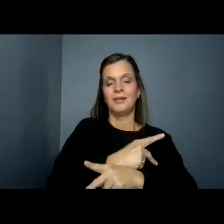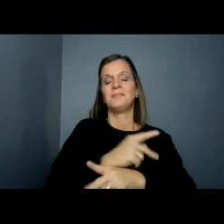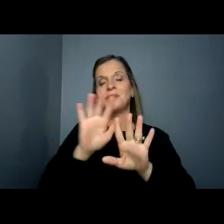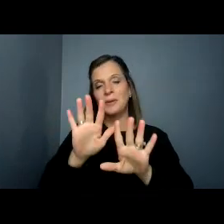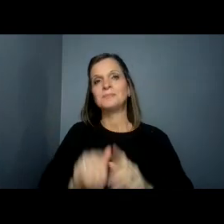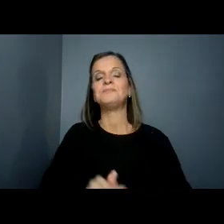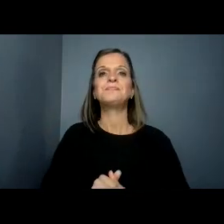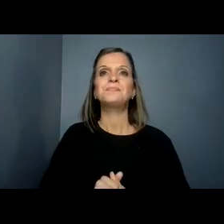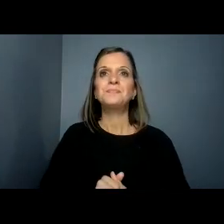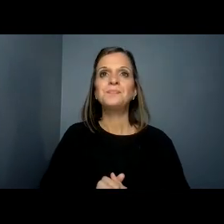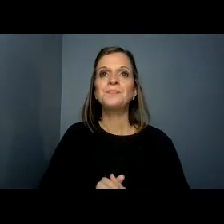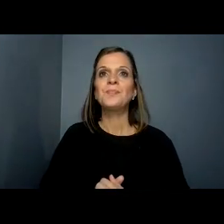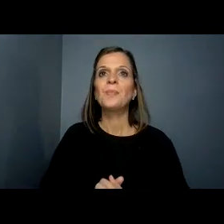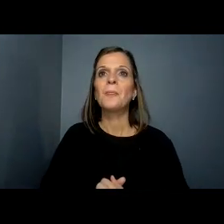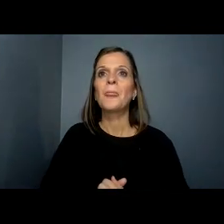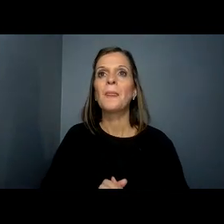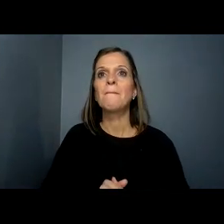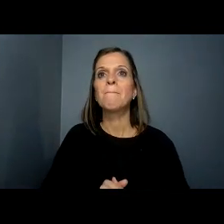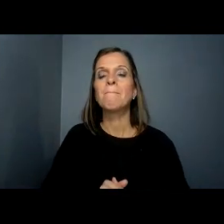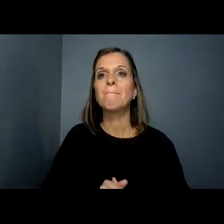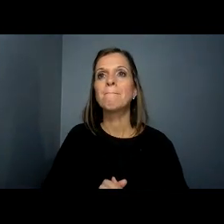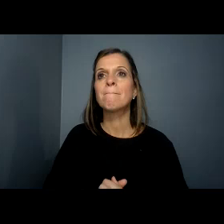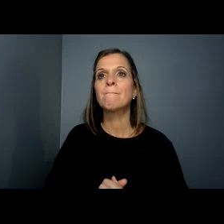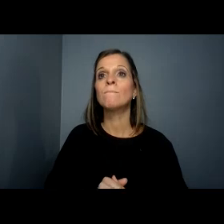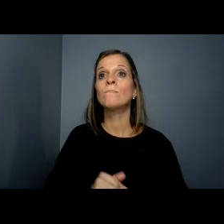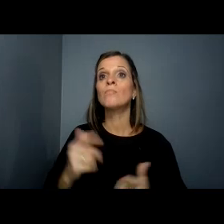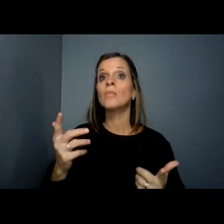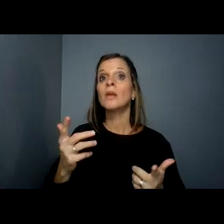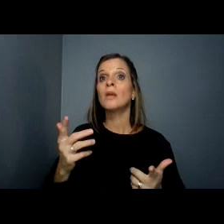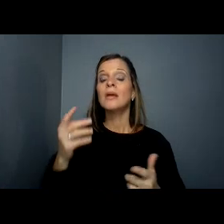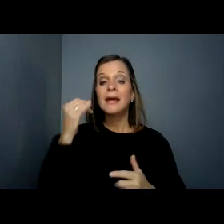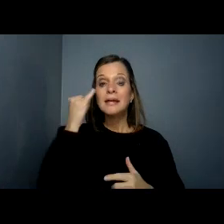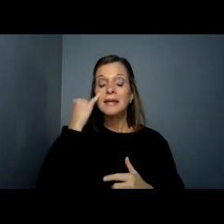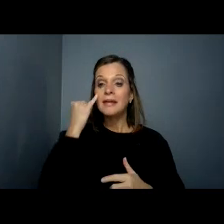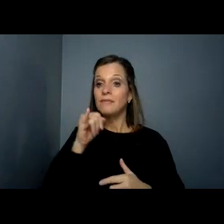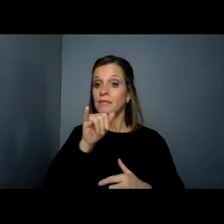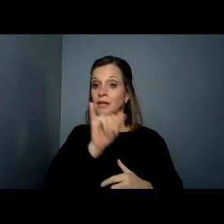When you when you like, if this person's doing anything, every time they go through life,